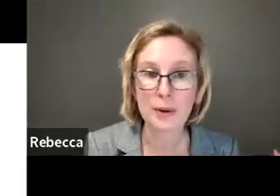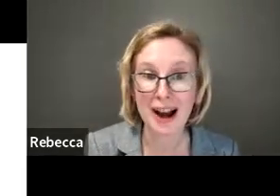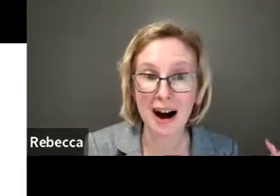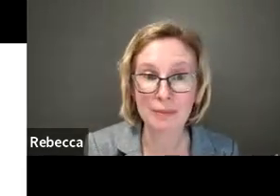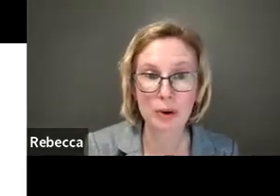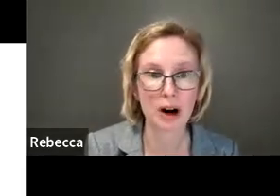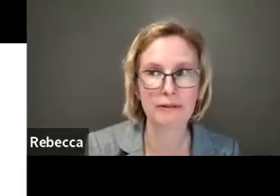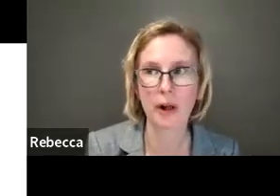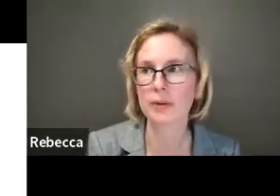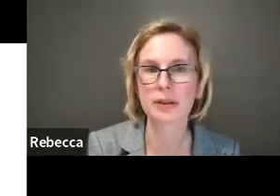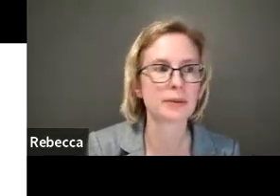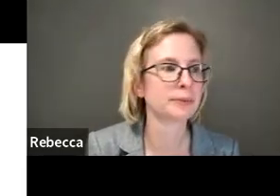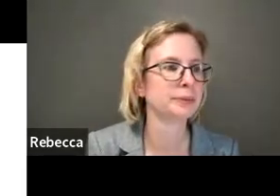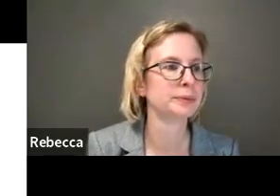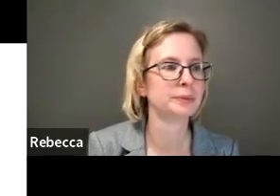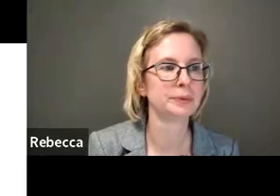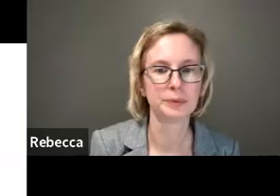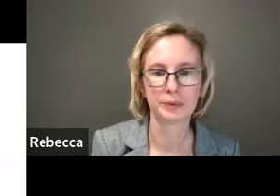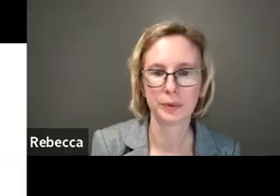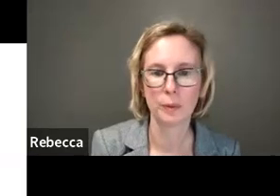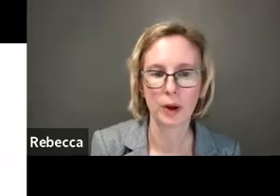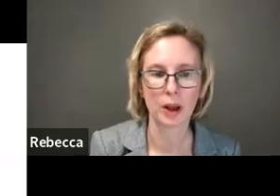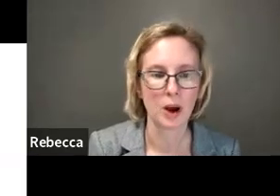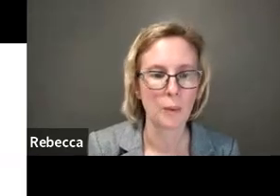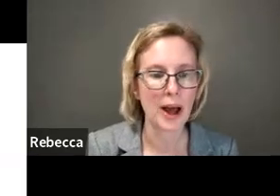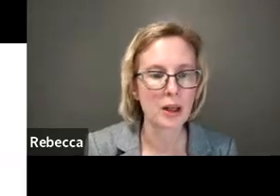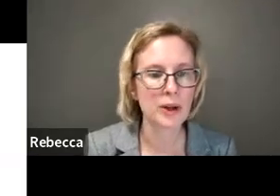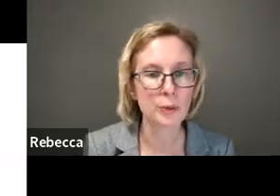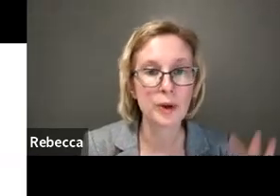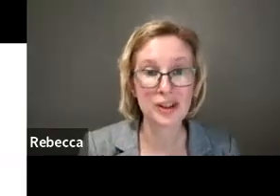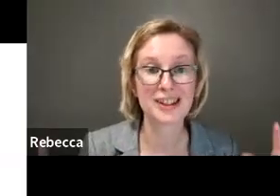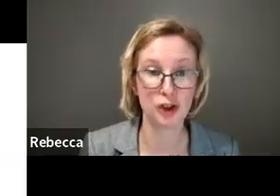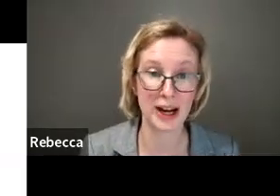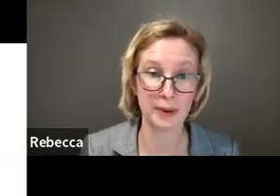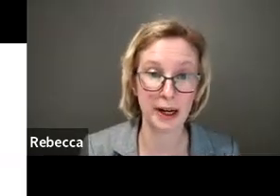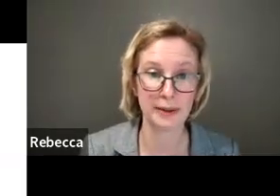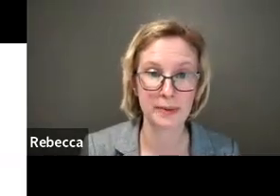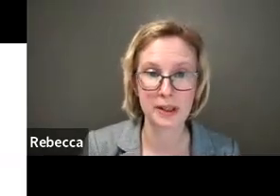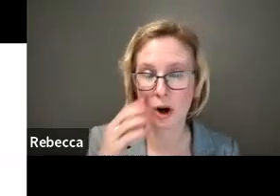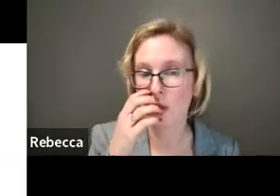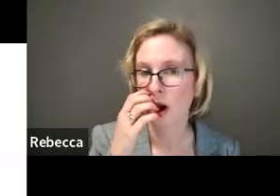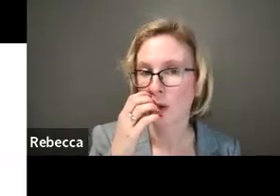how do we onboard our fellows? Well, we do this in January. So